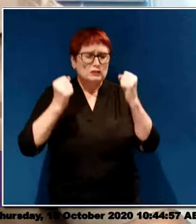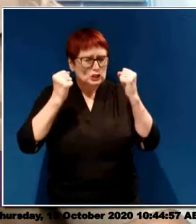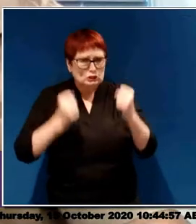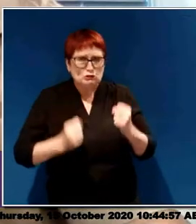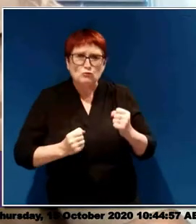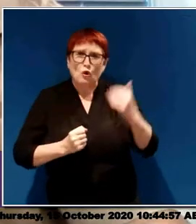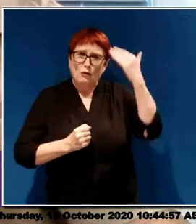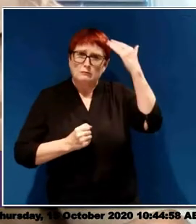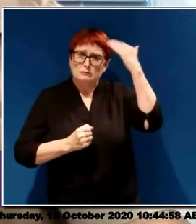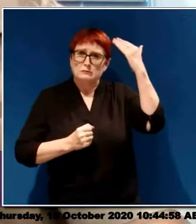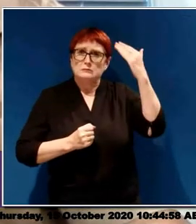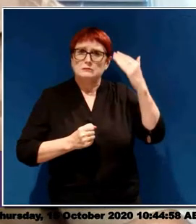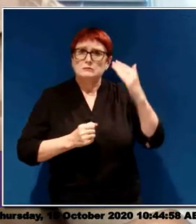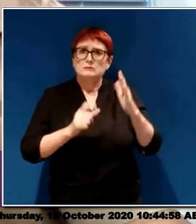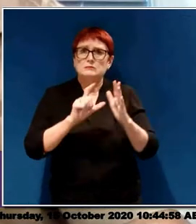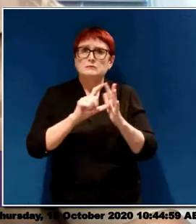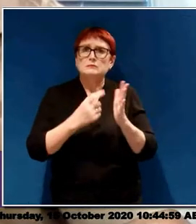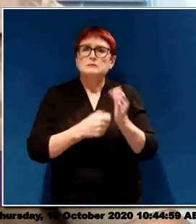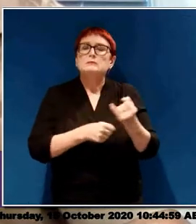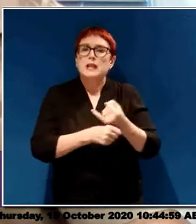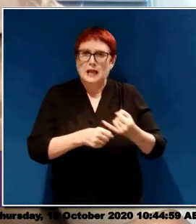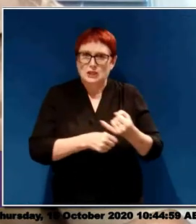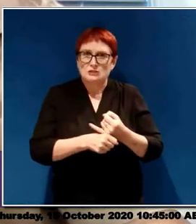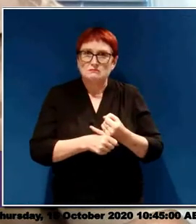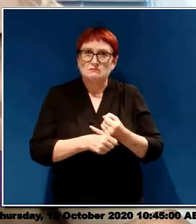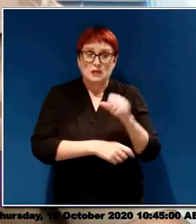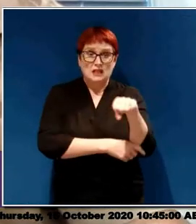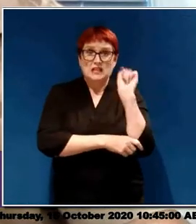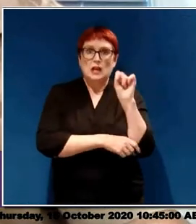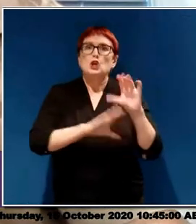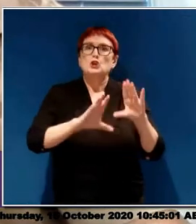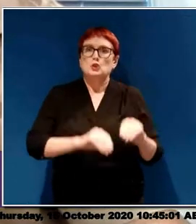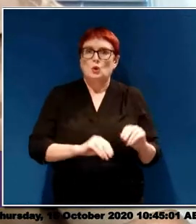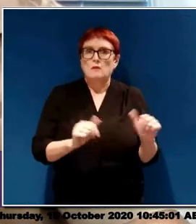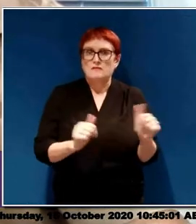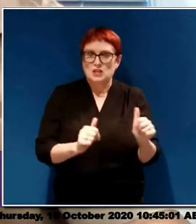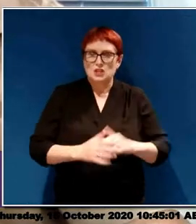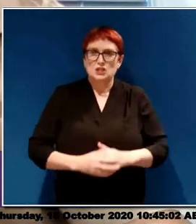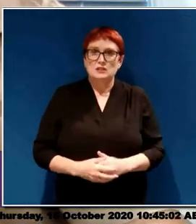tick, but unfortunately Jack put on a lot of weight in a very short